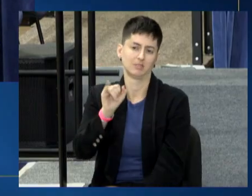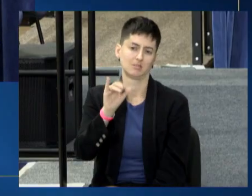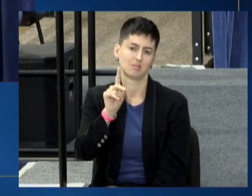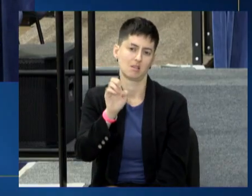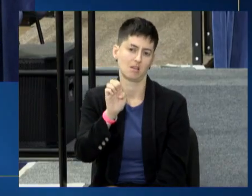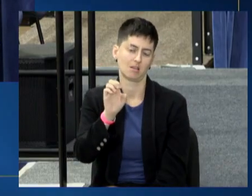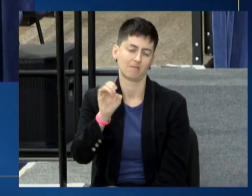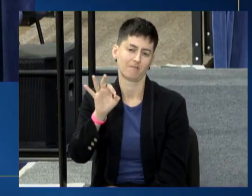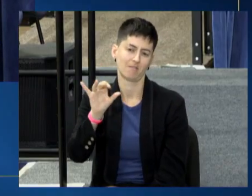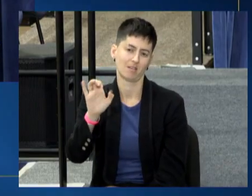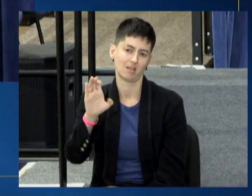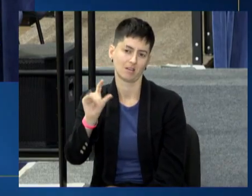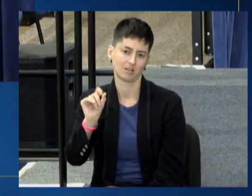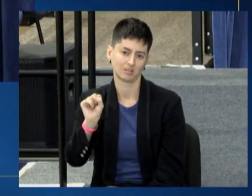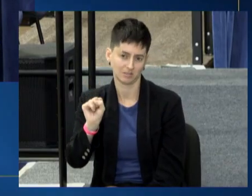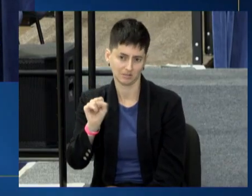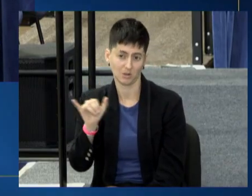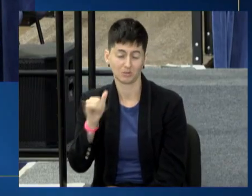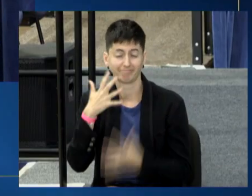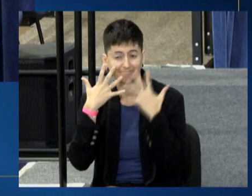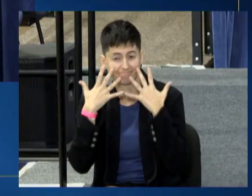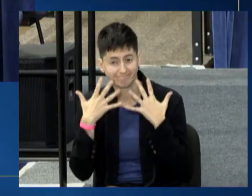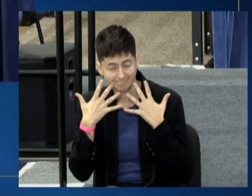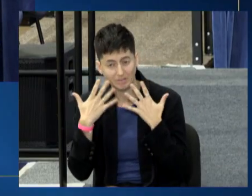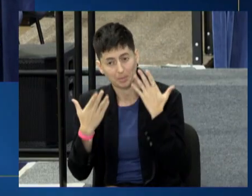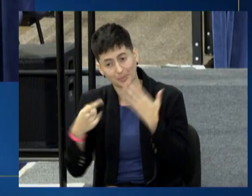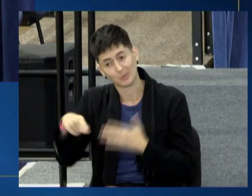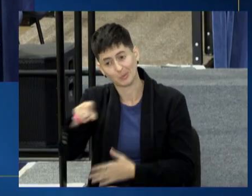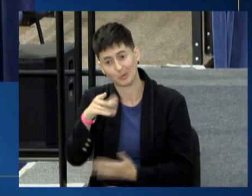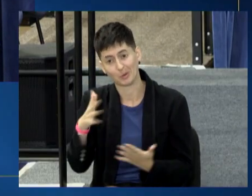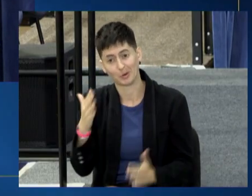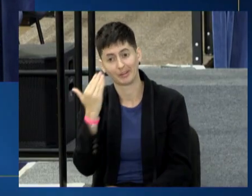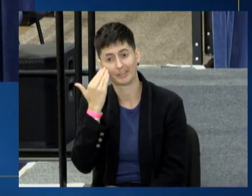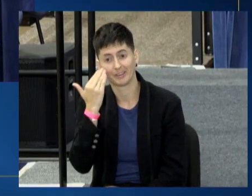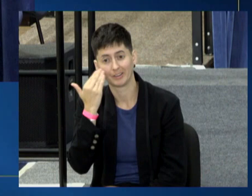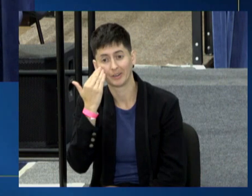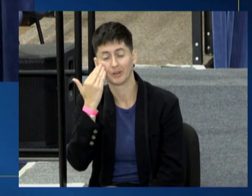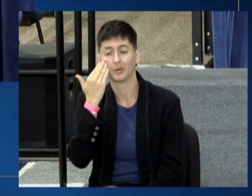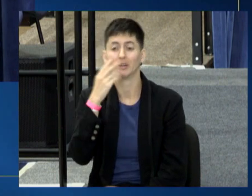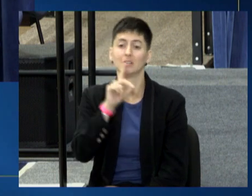diagnostic tests and treatments are not equitably distributed throughout the United States.